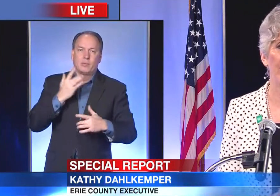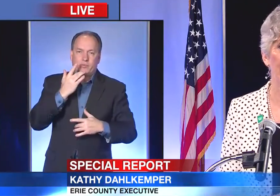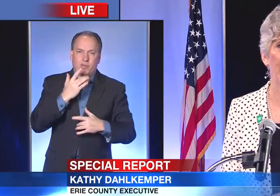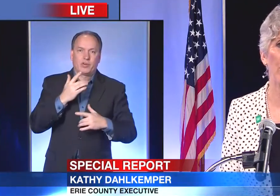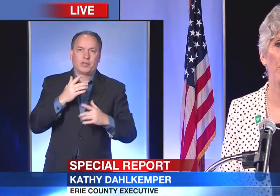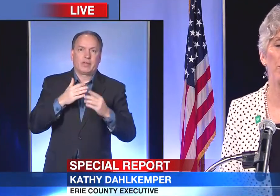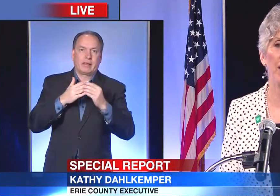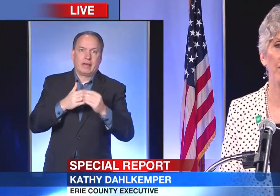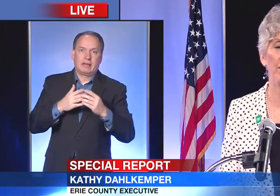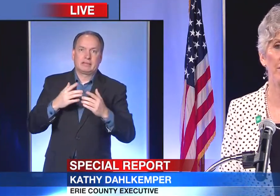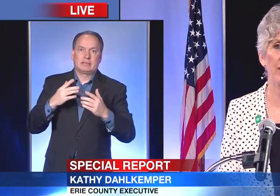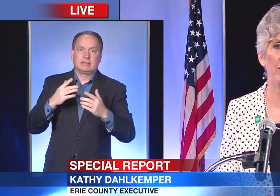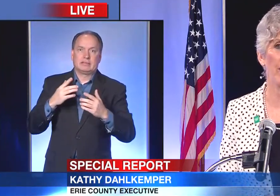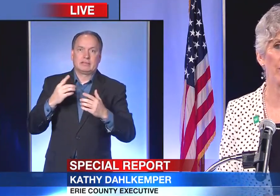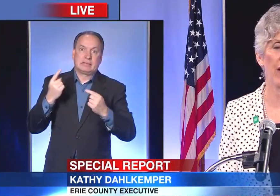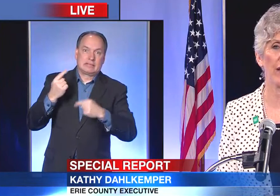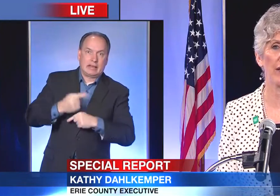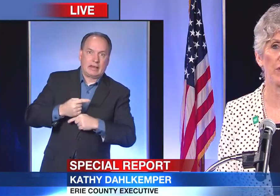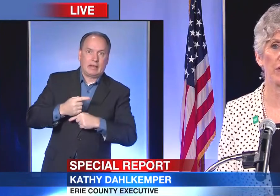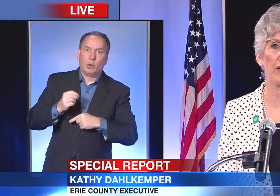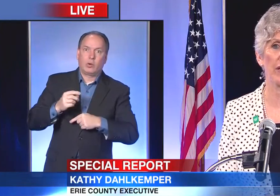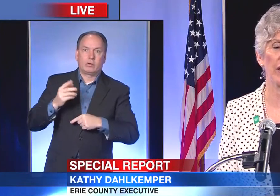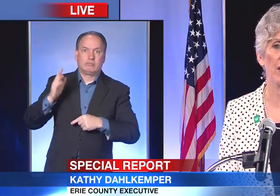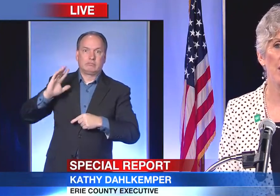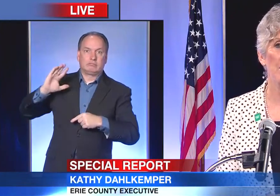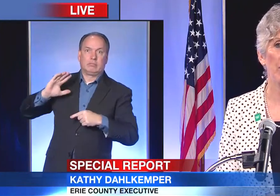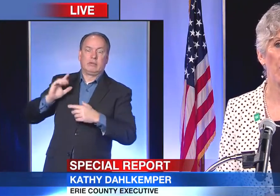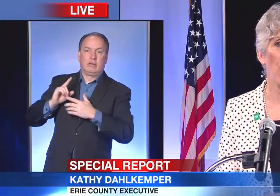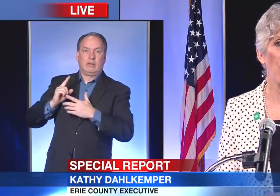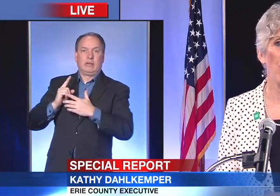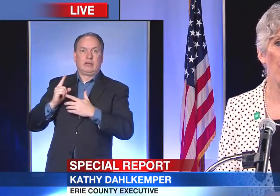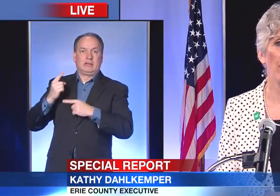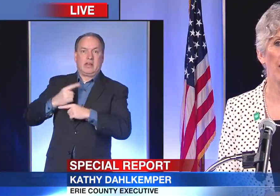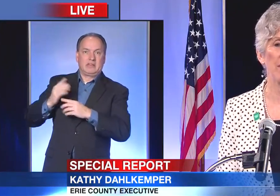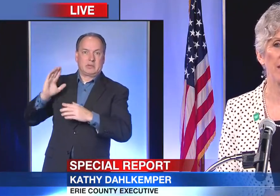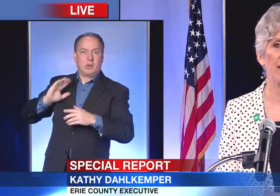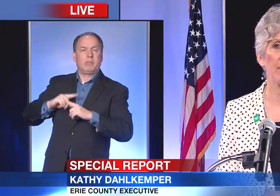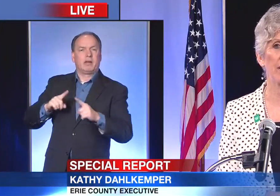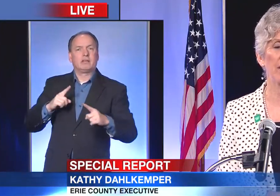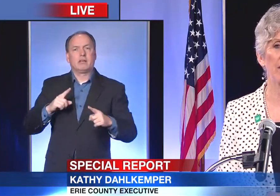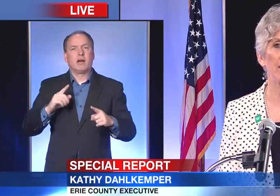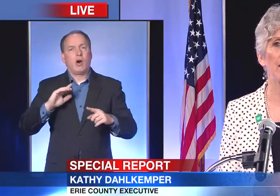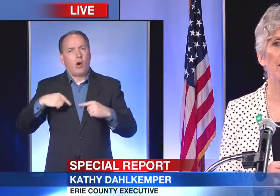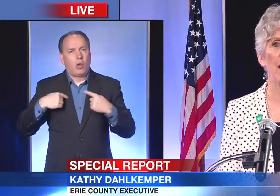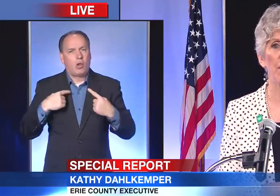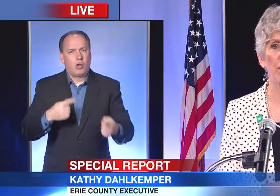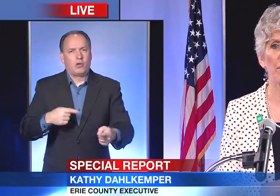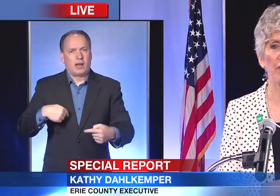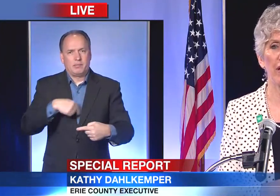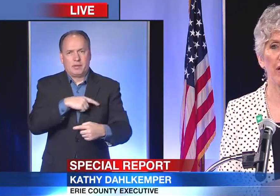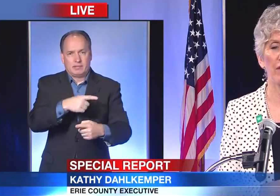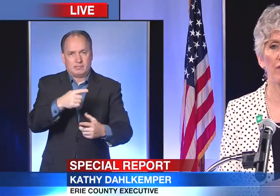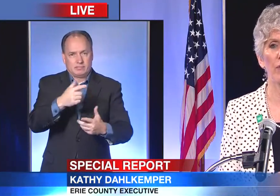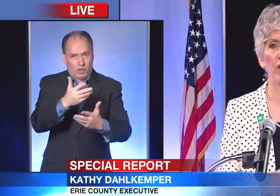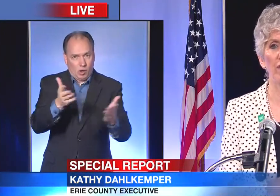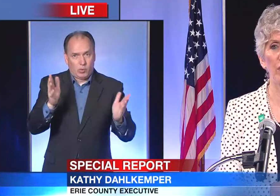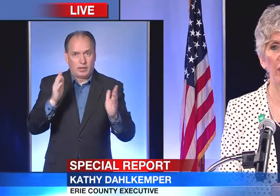COUNTIES TO HANDLE? I WOULD HAVE LIKED THE GUIDANCE TODAY OR EVEN DAYS AGO, BUT THAT'S NOT THE REALITY OF WHAT WE'RE LIVING IN.